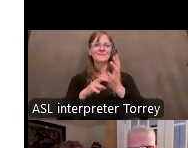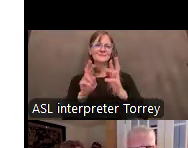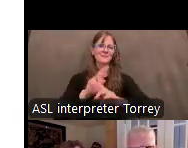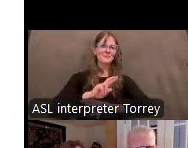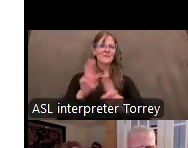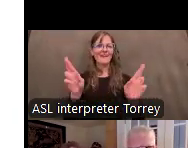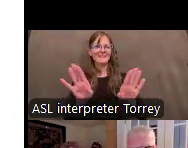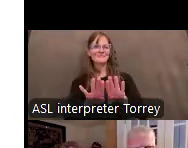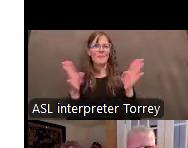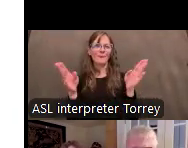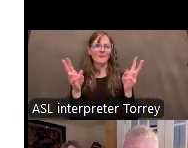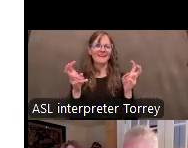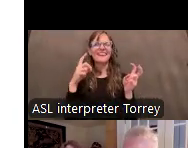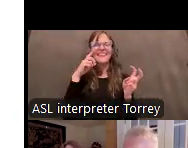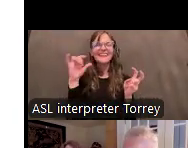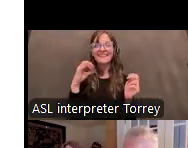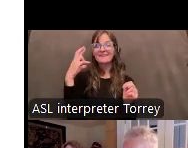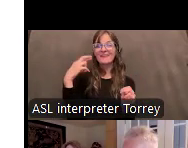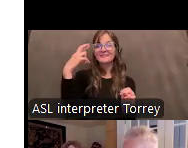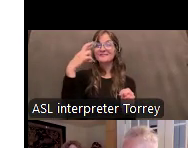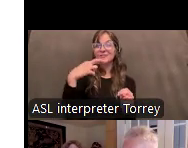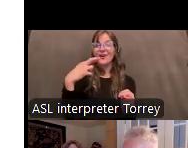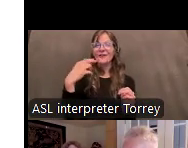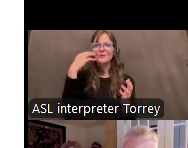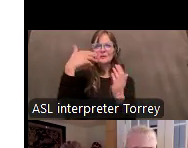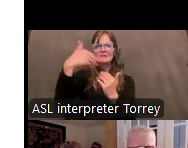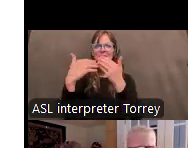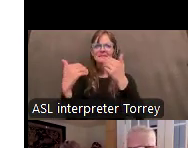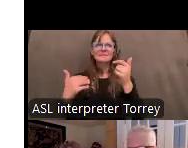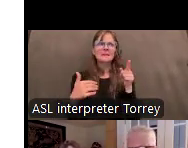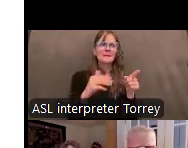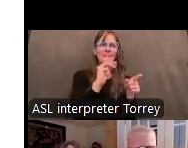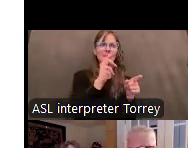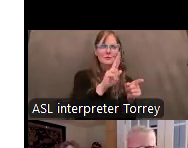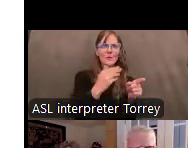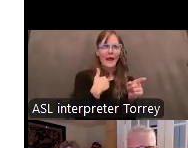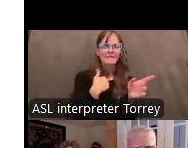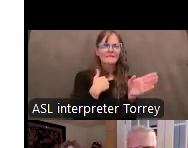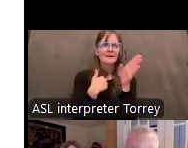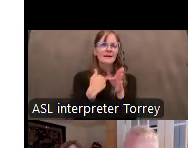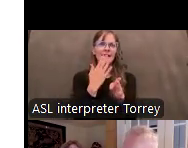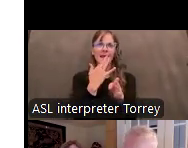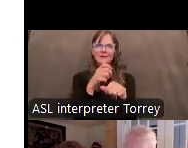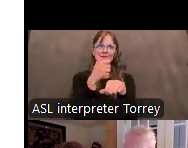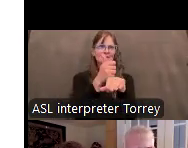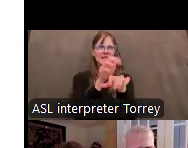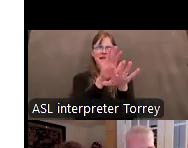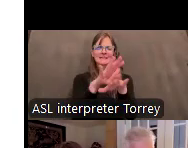we know what's going on there, but how are people going to find us? And they're going to find us through the website.